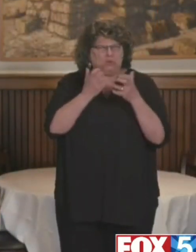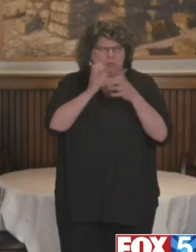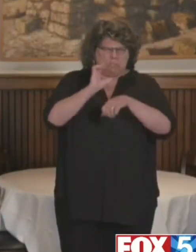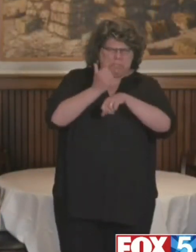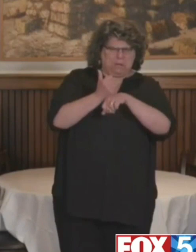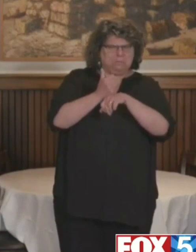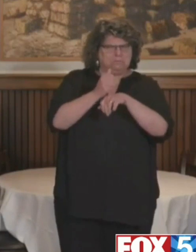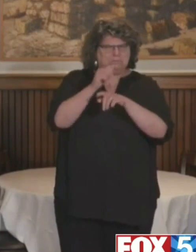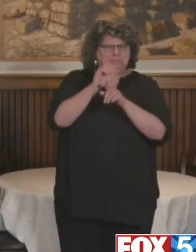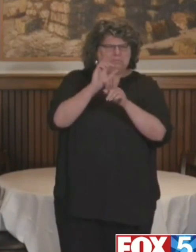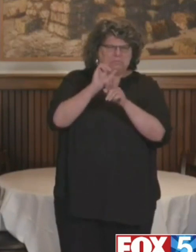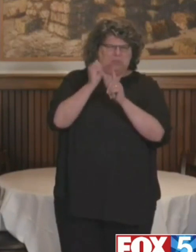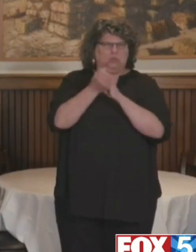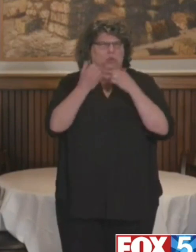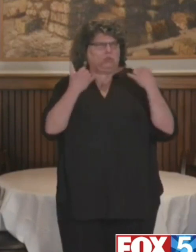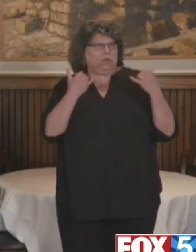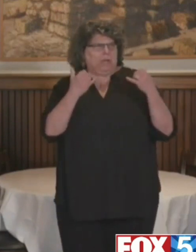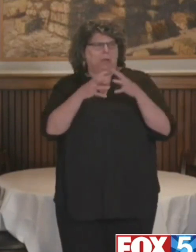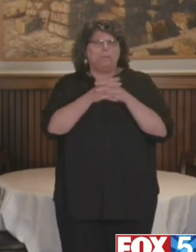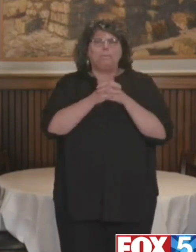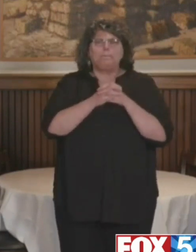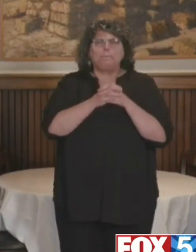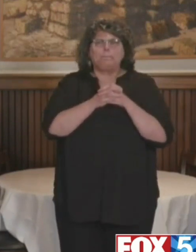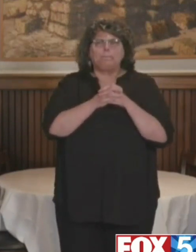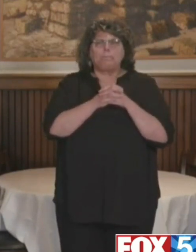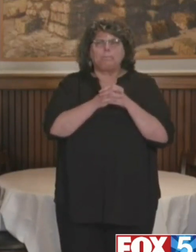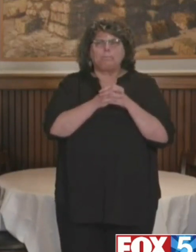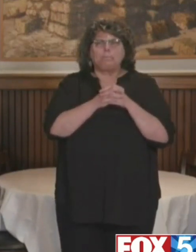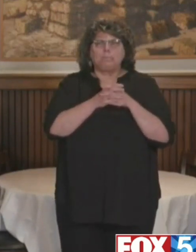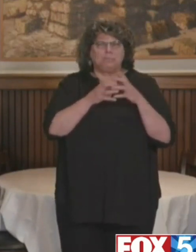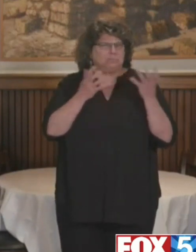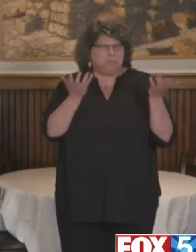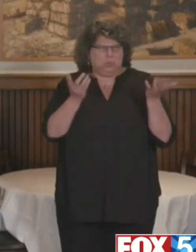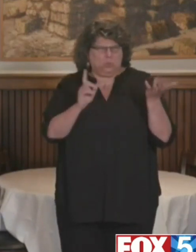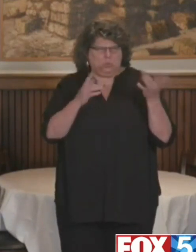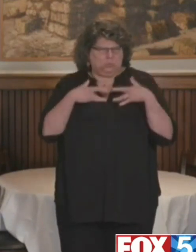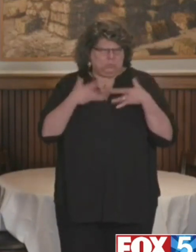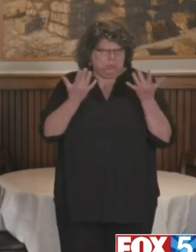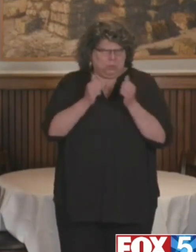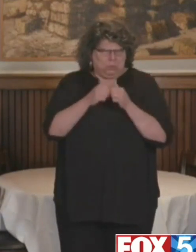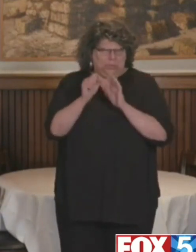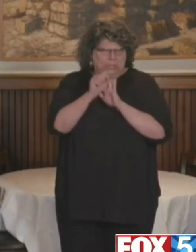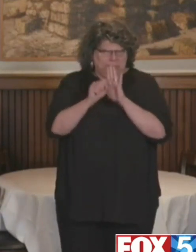WAY SO LET'S LISTEN IN LIFE. STAY AT HOME ORDER. LET ME